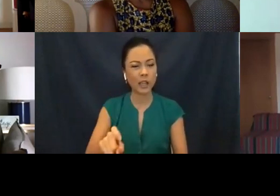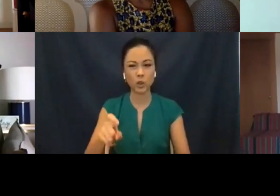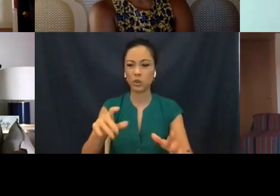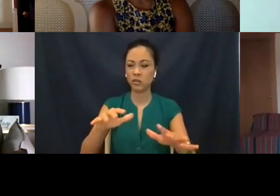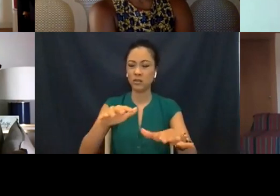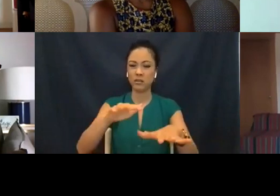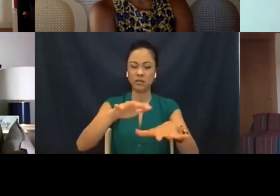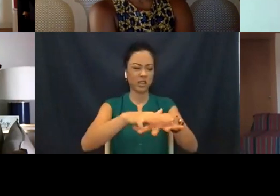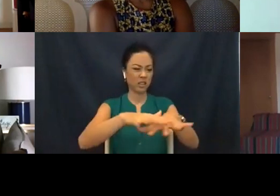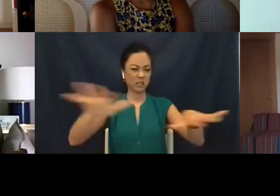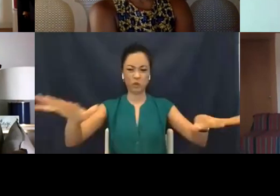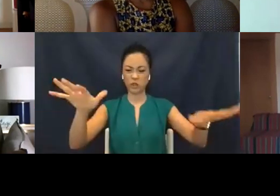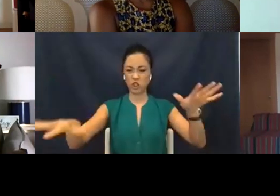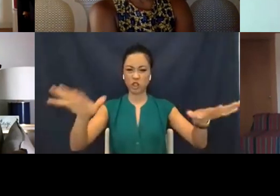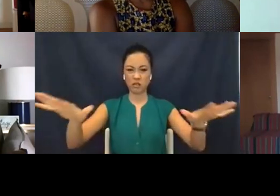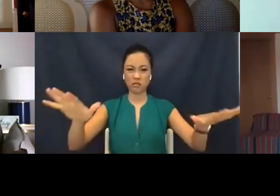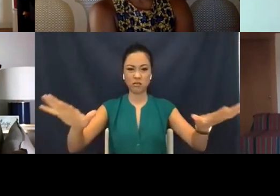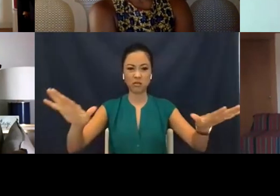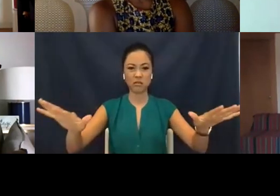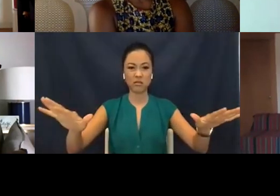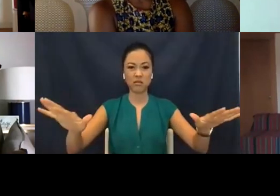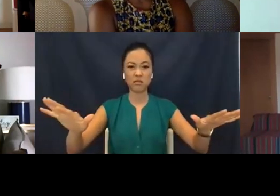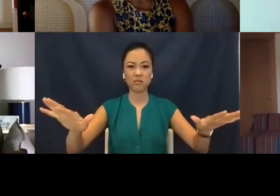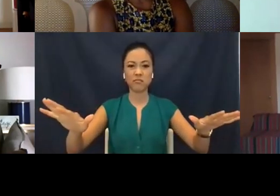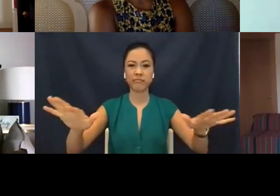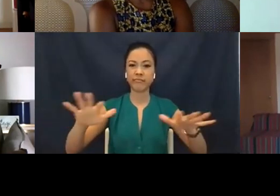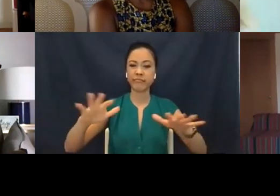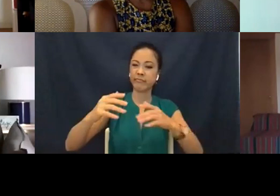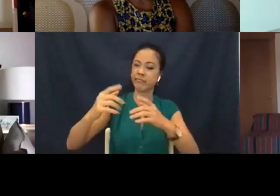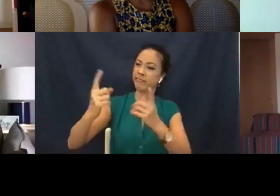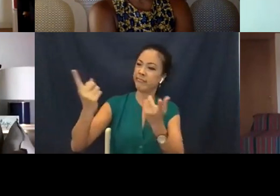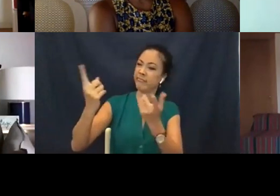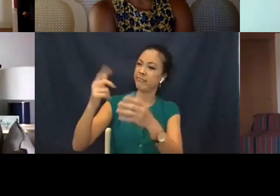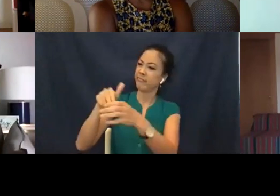work, by artists in many cases don't have touring backgrounds